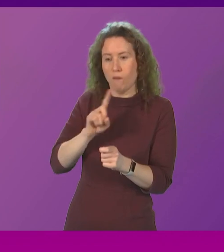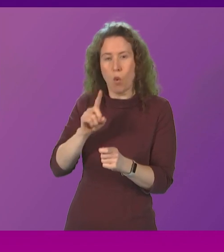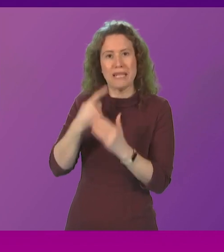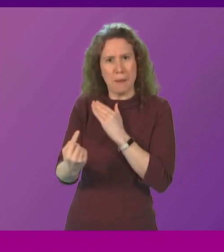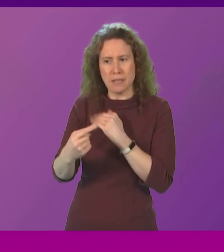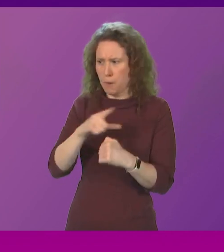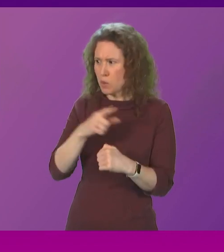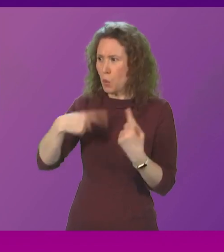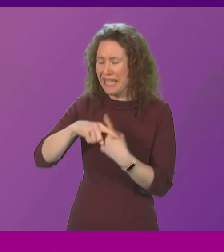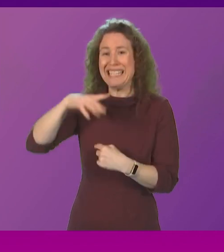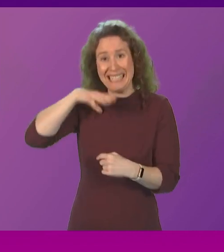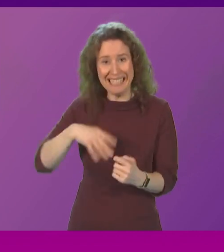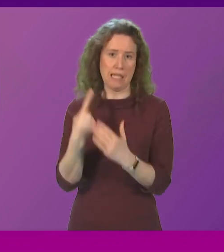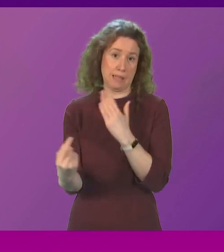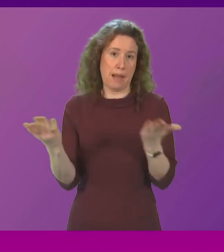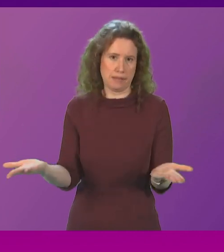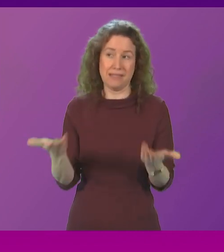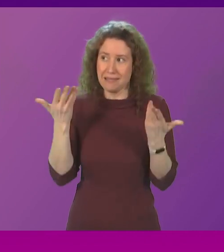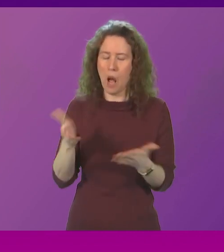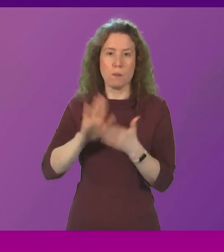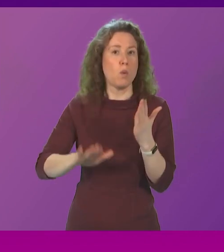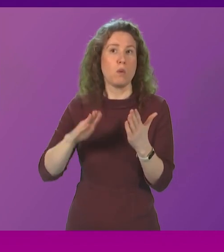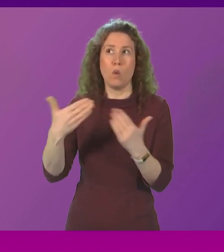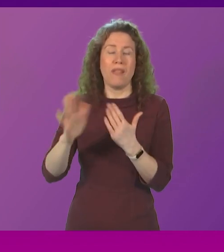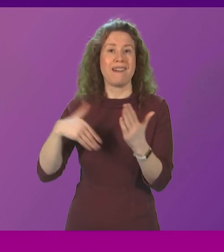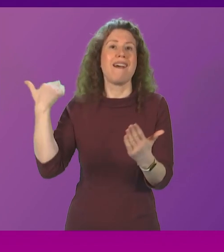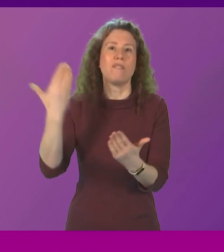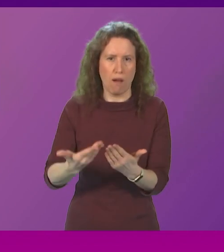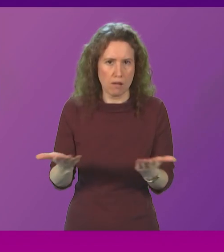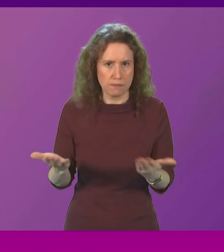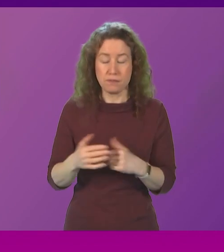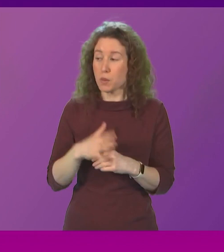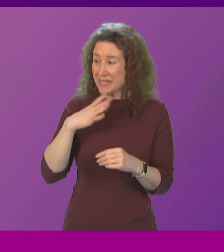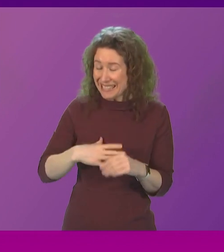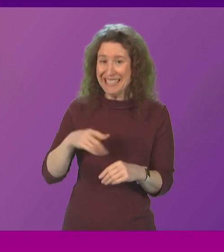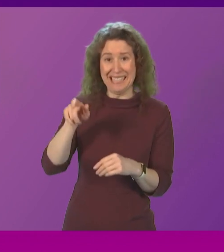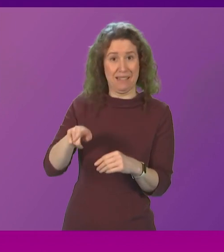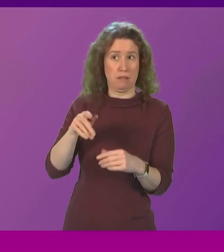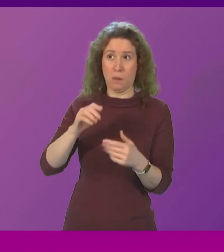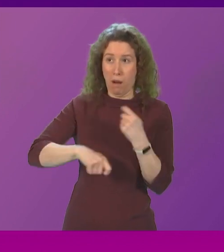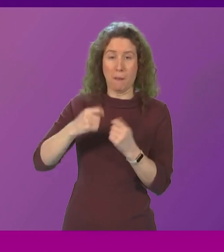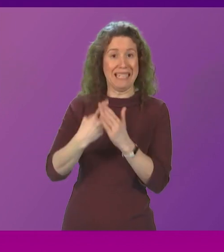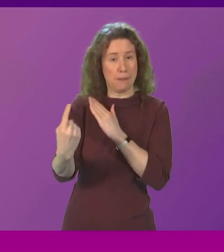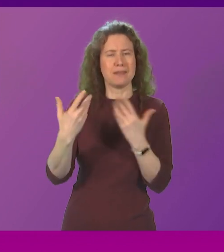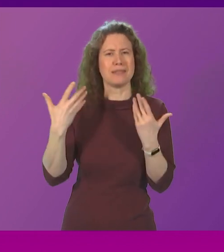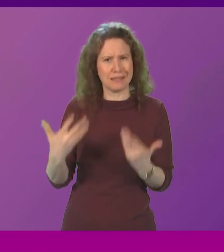we need independence now more than ever before.